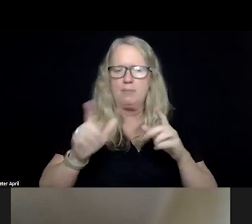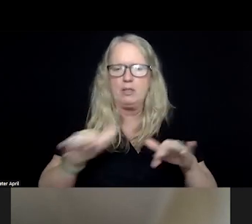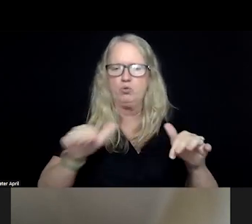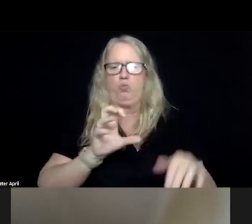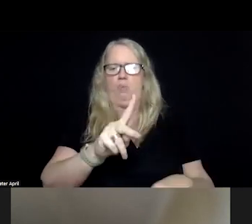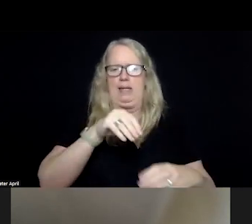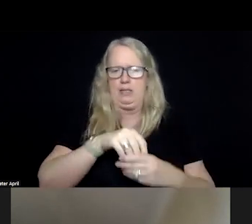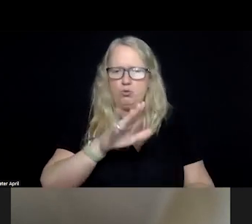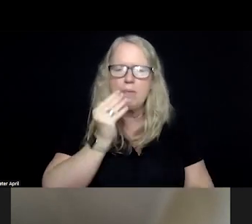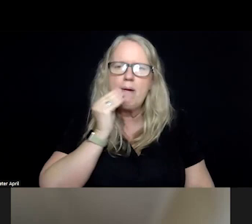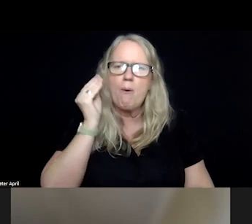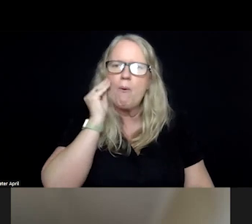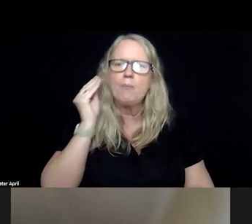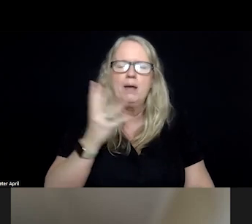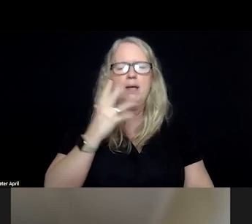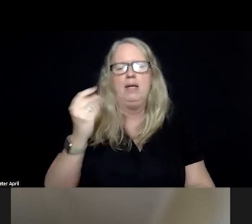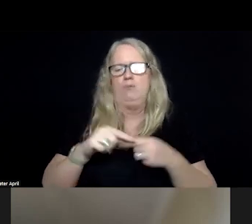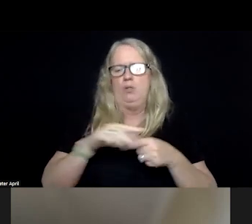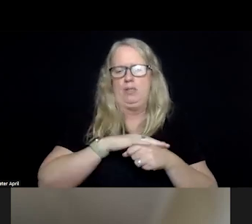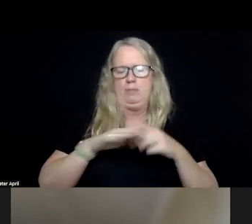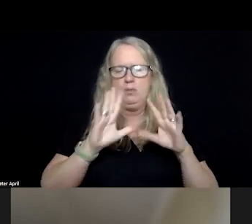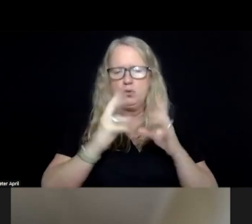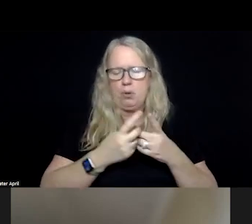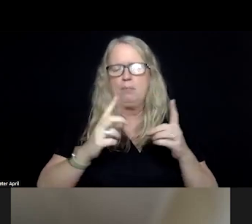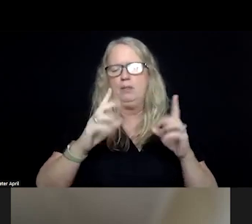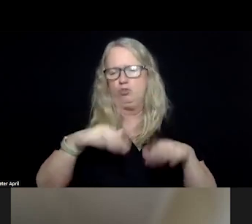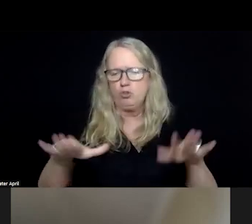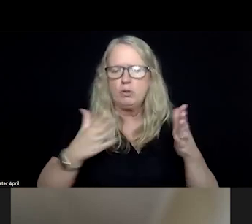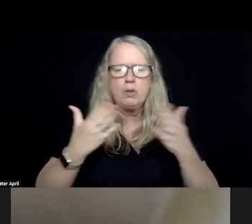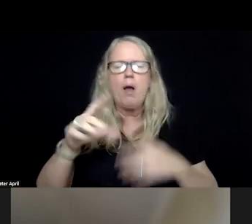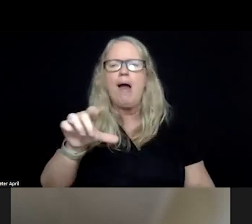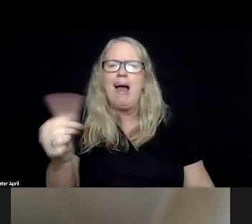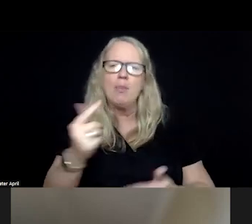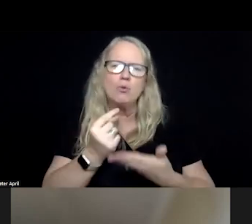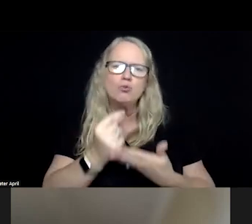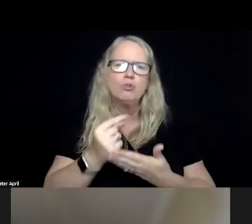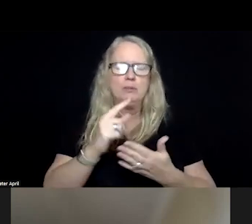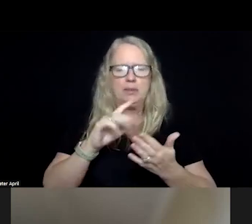WE WORK WITH THE OTHER TREATMENT CENTERS TO HELP WITH THAT PLAN.